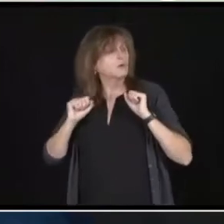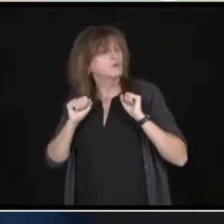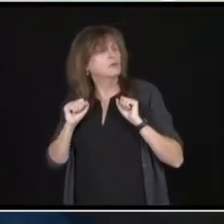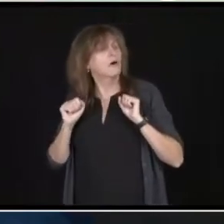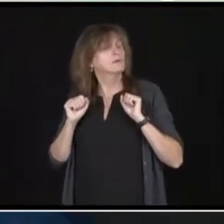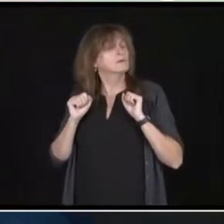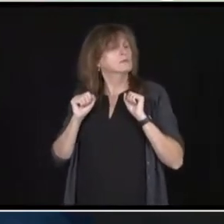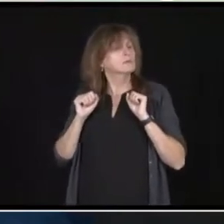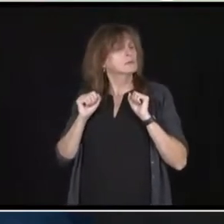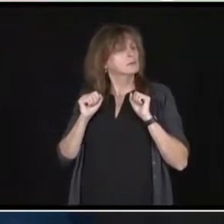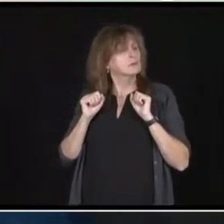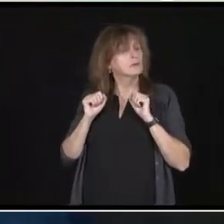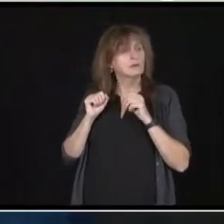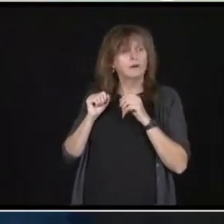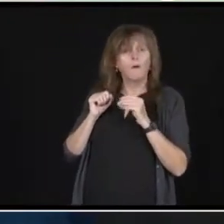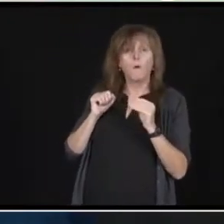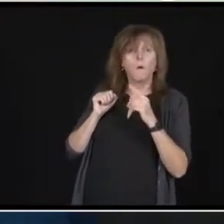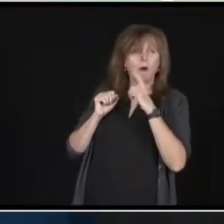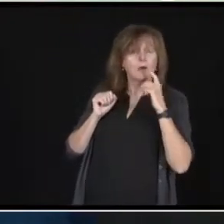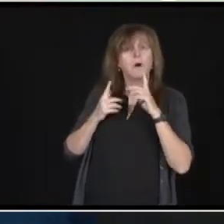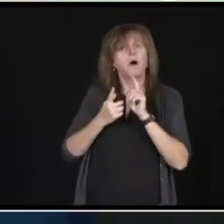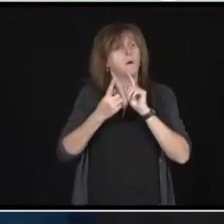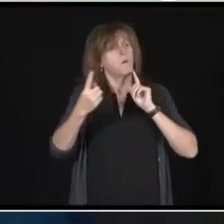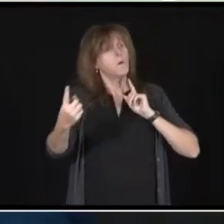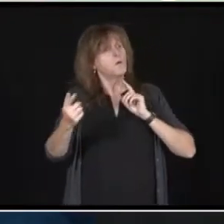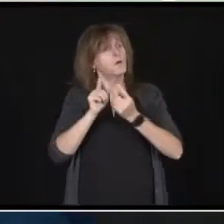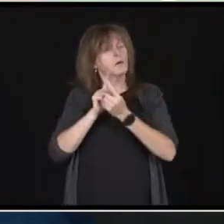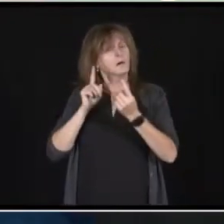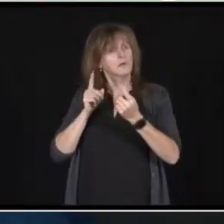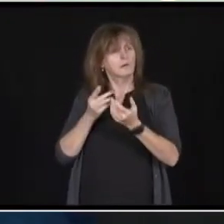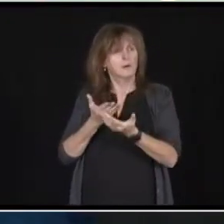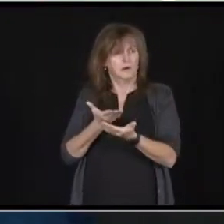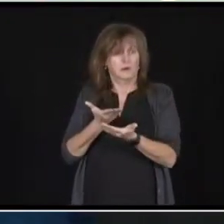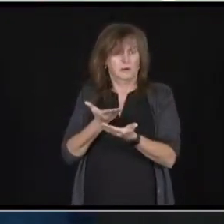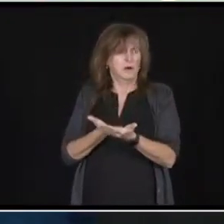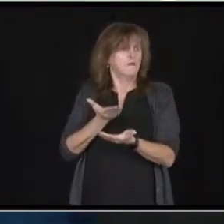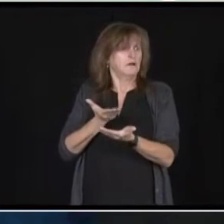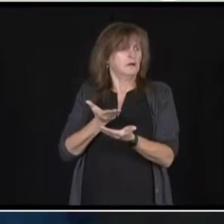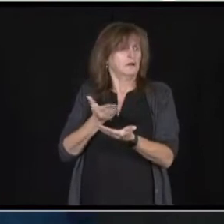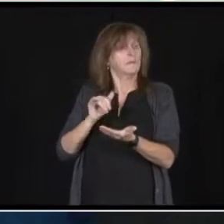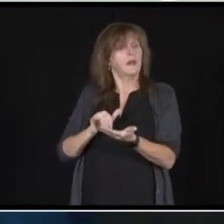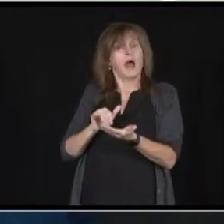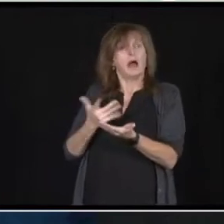They may be wearing a mask if they are exercising, probably not. But they are keeping space.